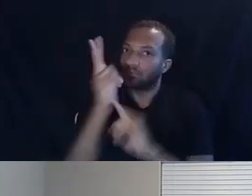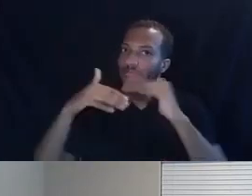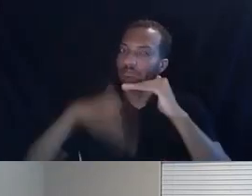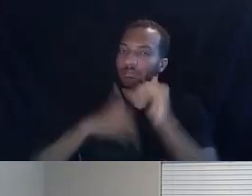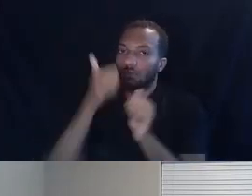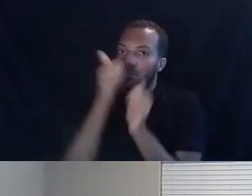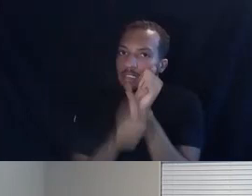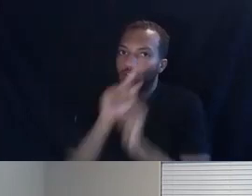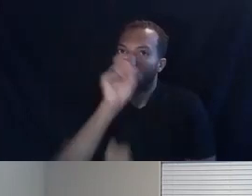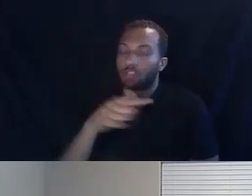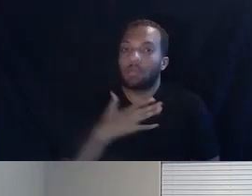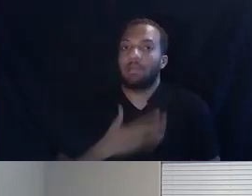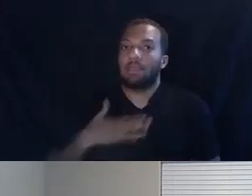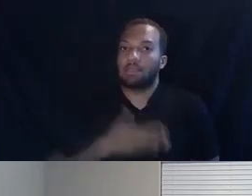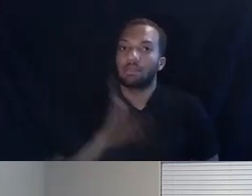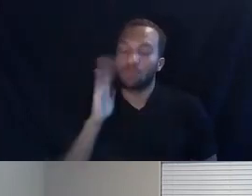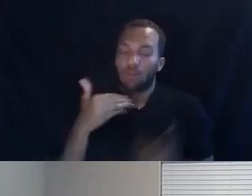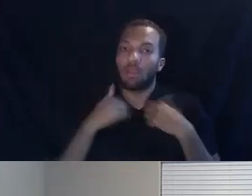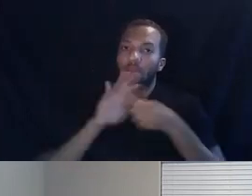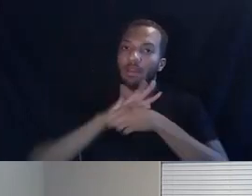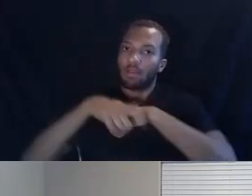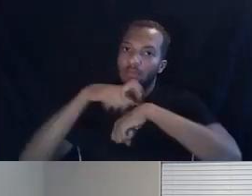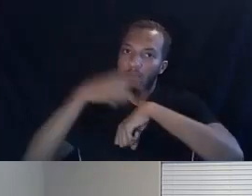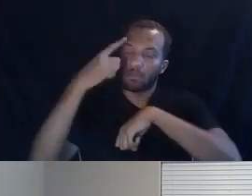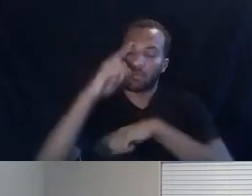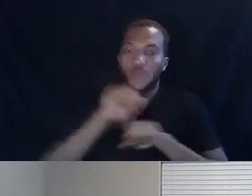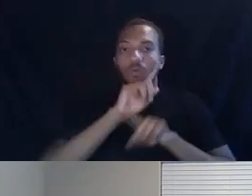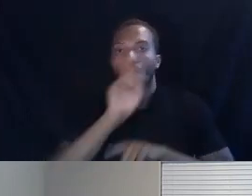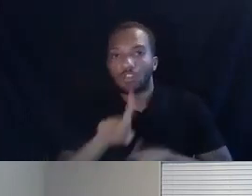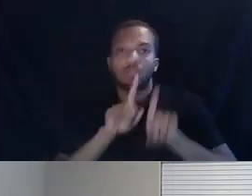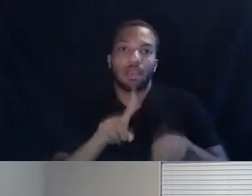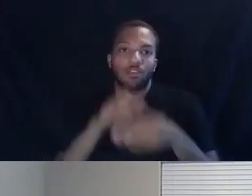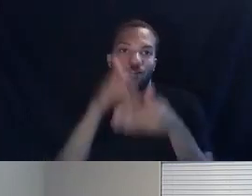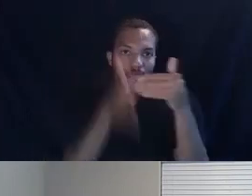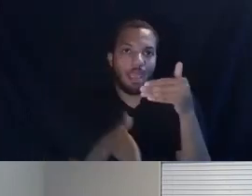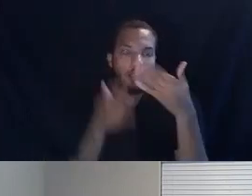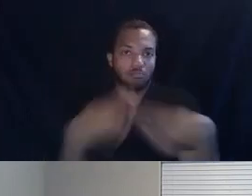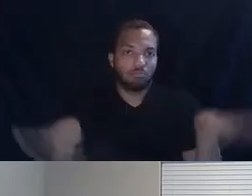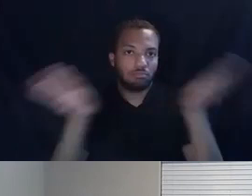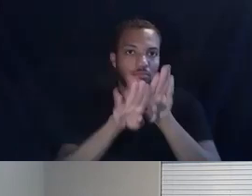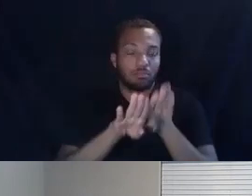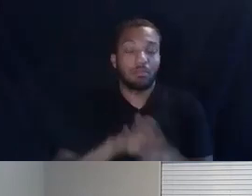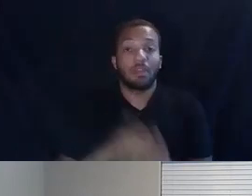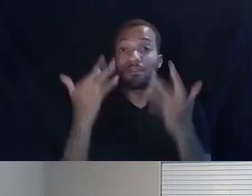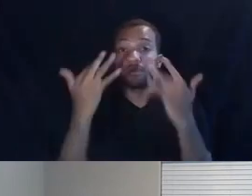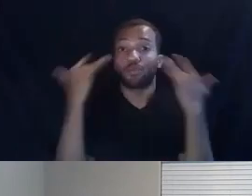this will give us time for a Q&A at the end. And just as a friendly reminder, please try to avoid the use of jargon